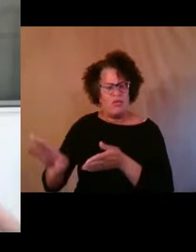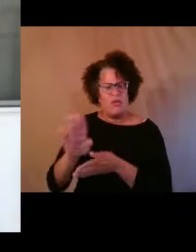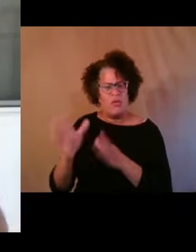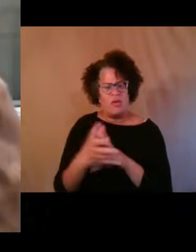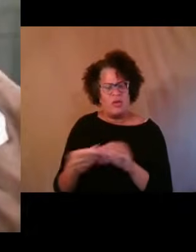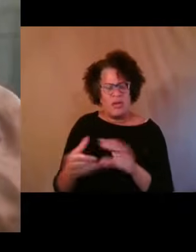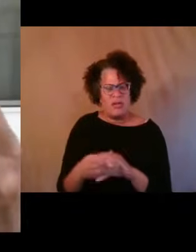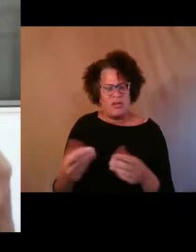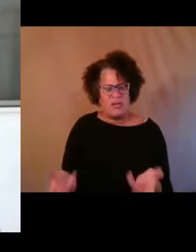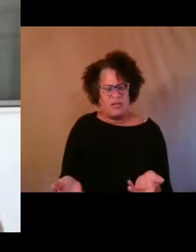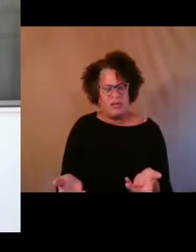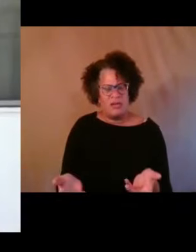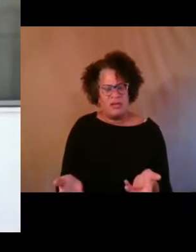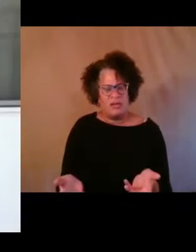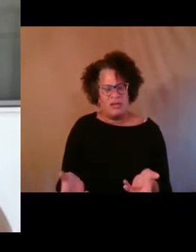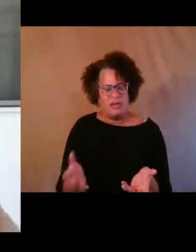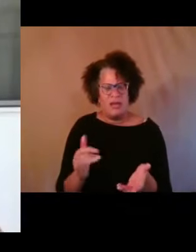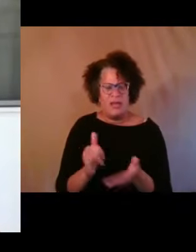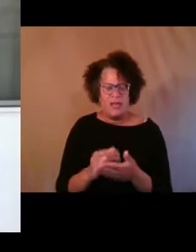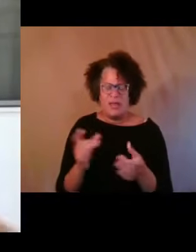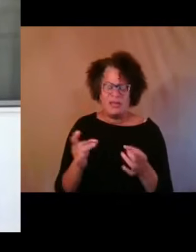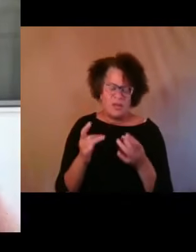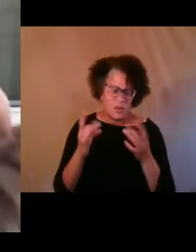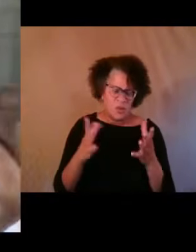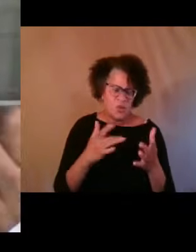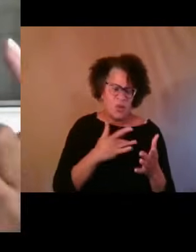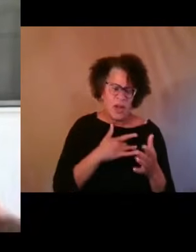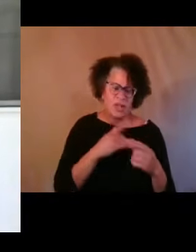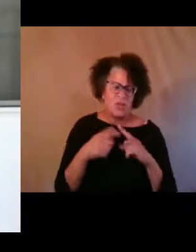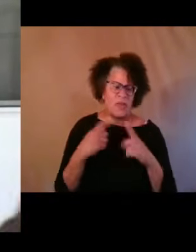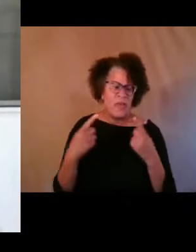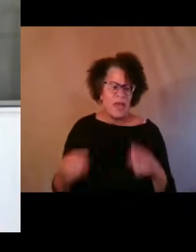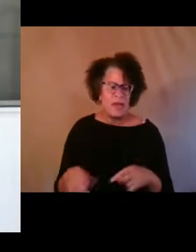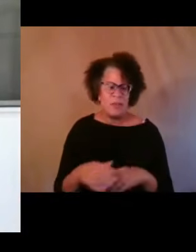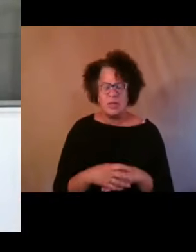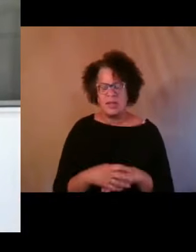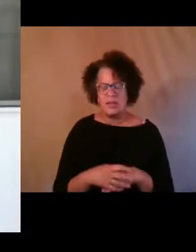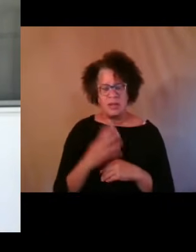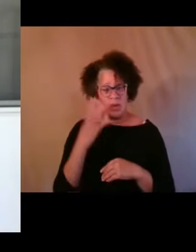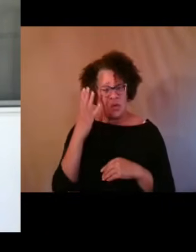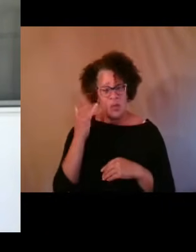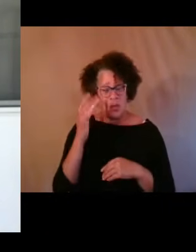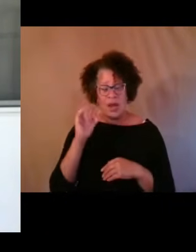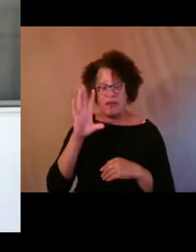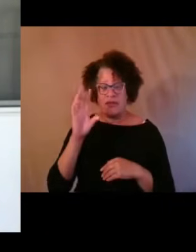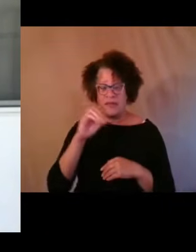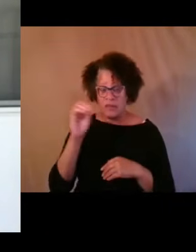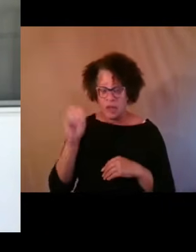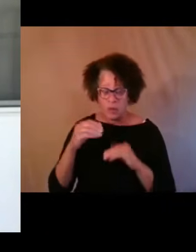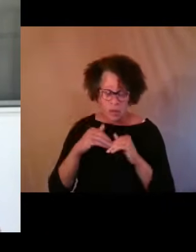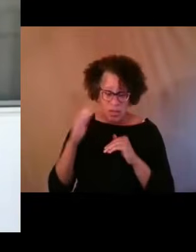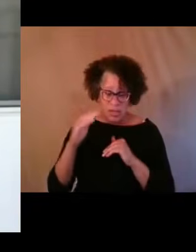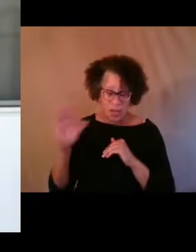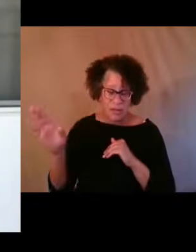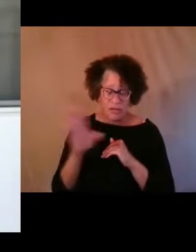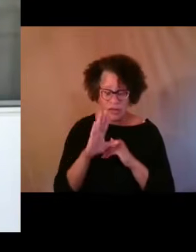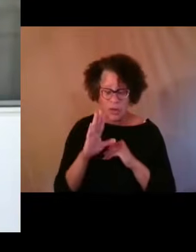And it's really so tragic when that happens because over 50% of those killed by police are disabled.